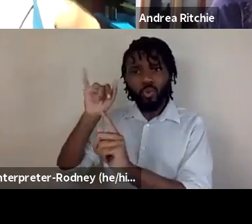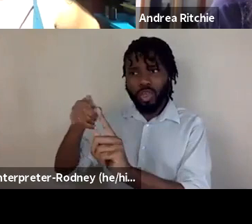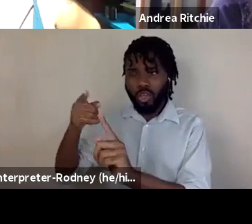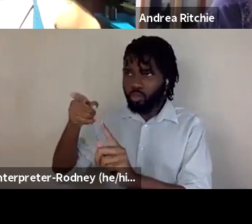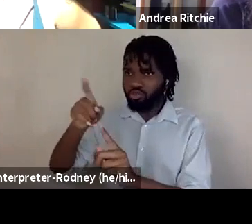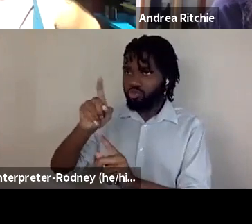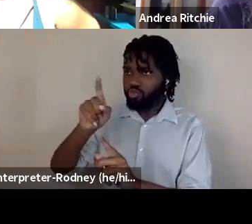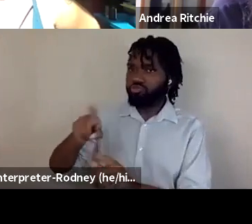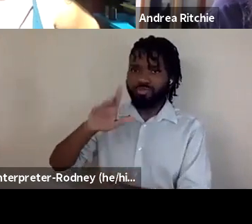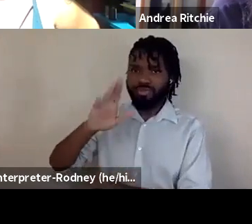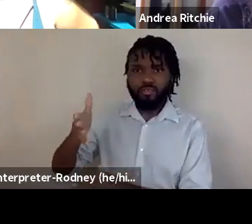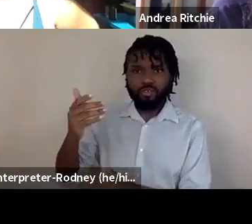And so I will pause there.